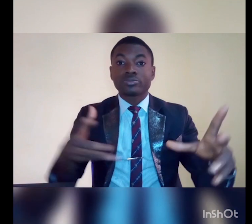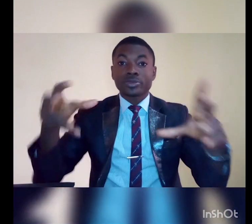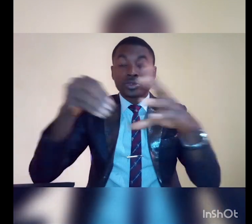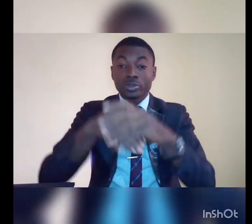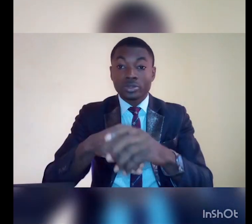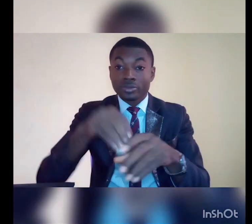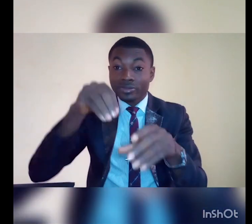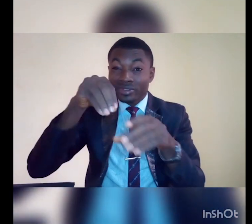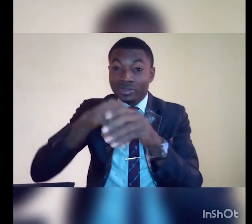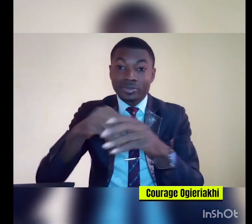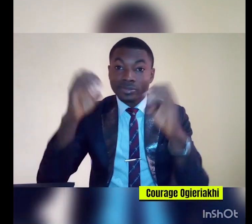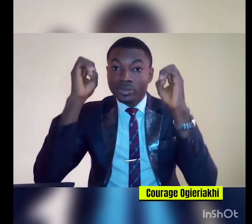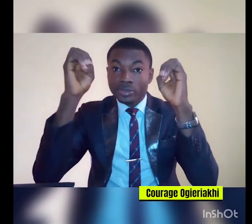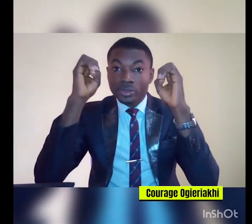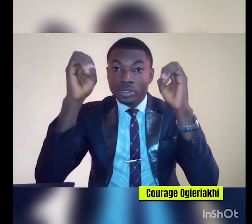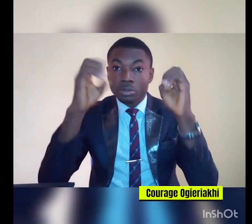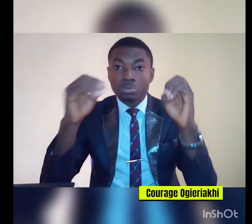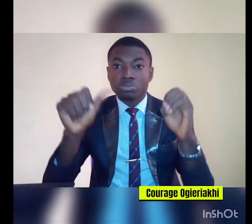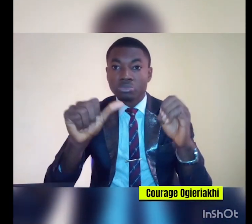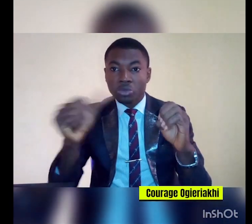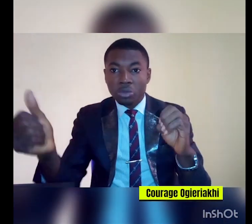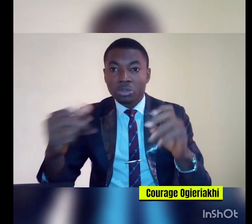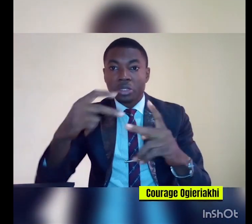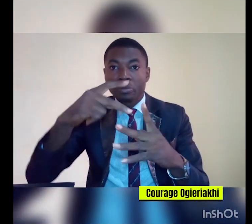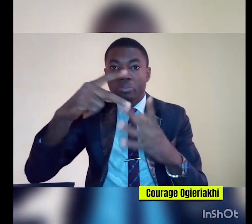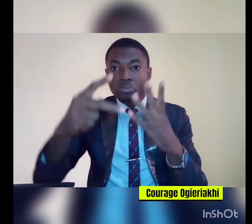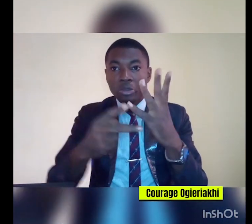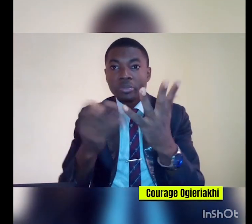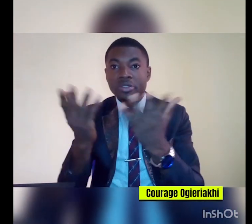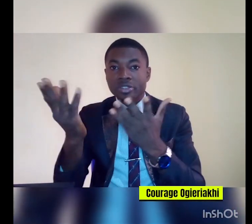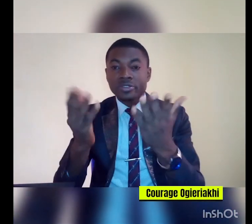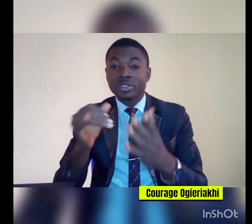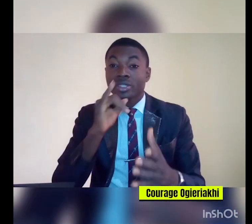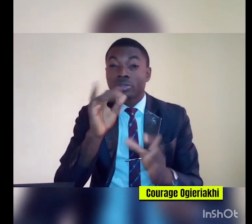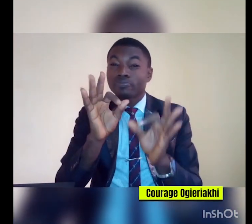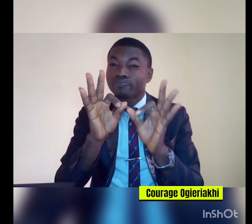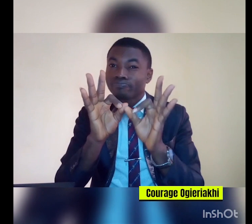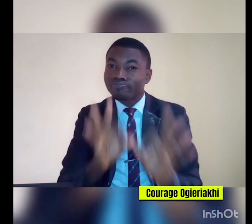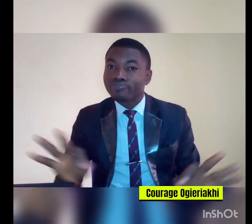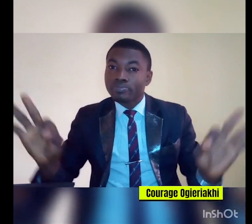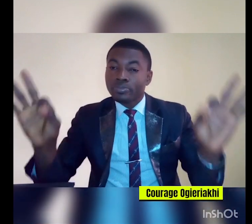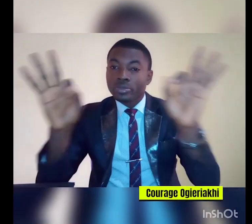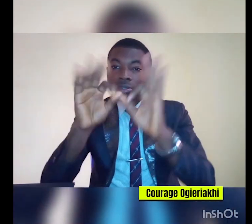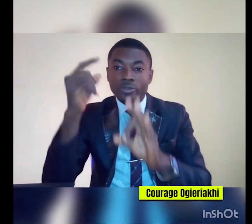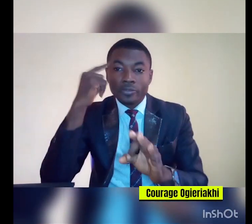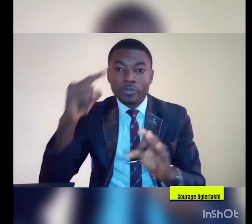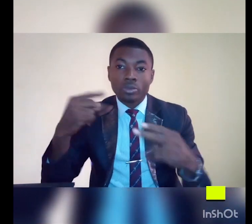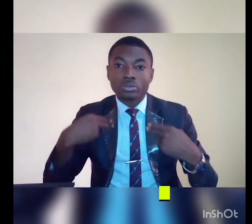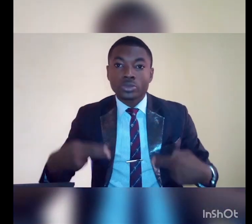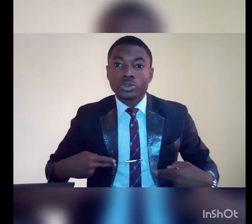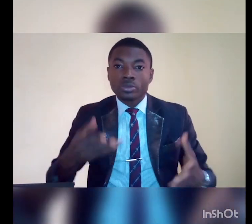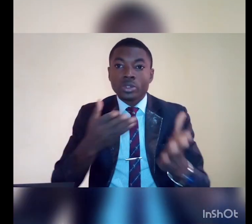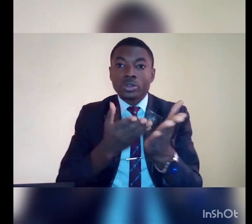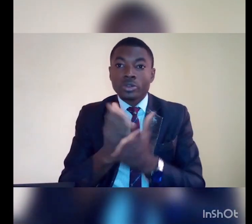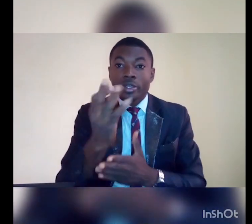Access to Sign Language including in education and other public services is critical for